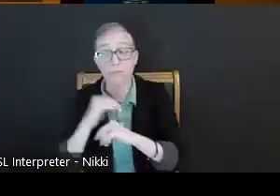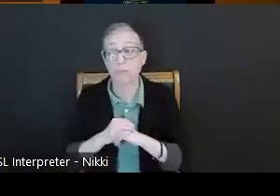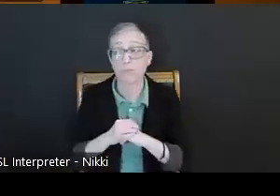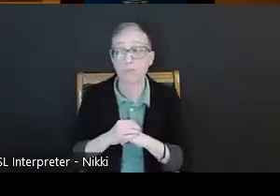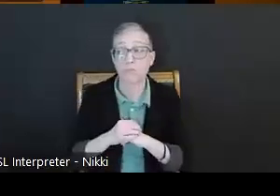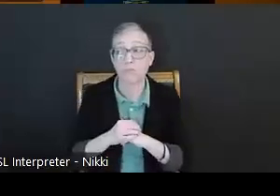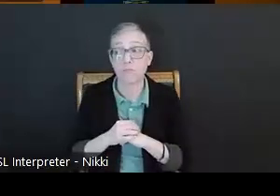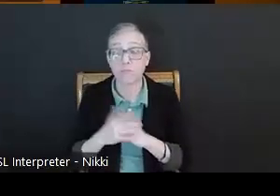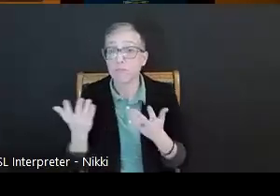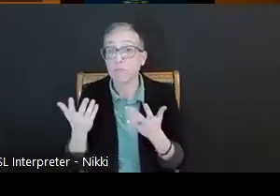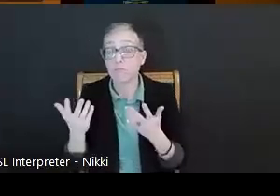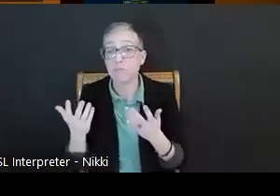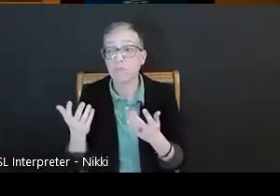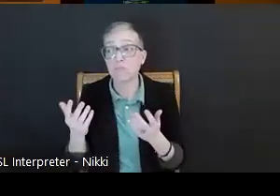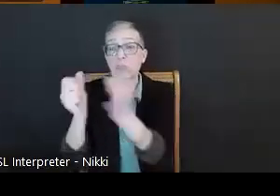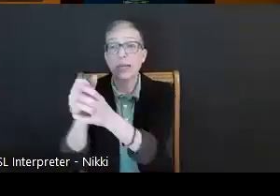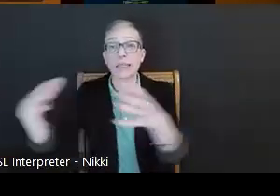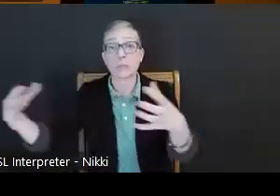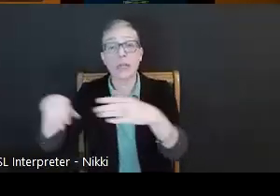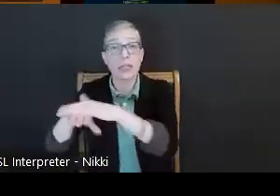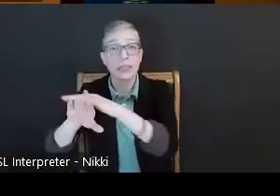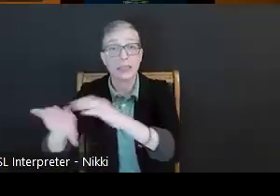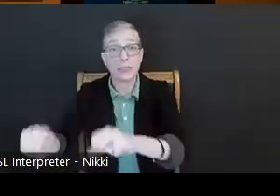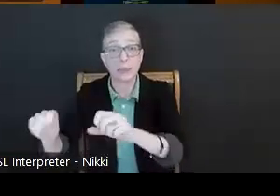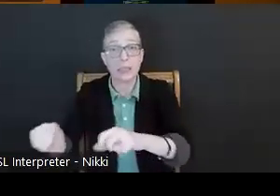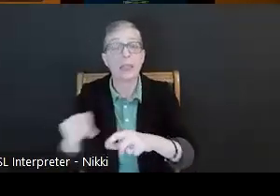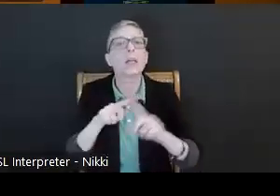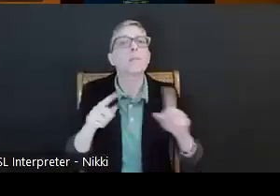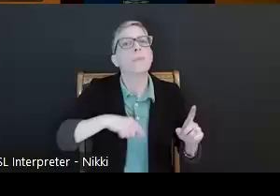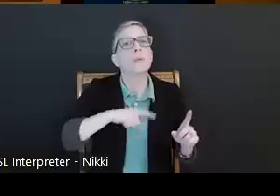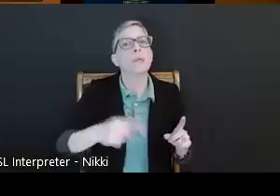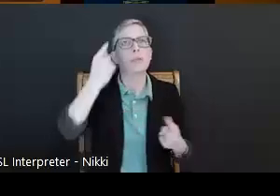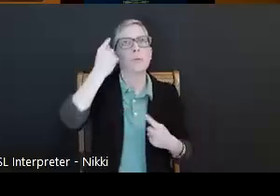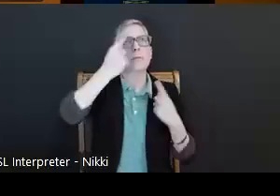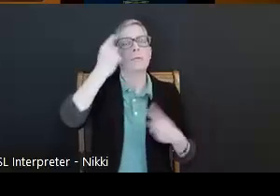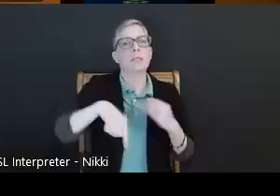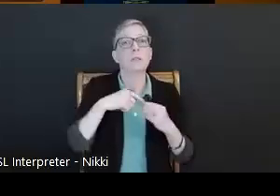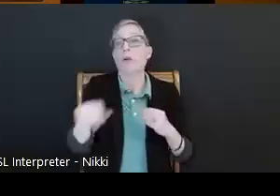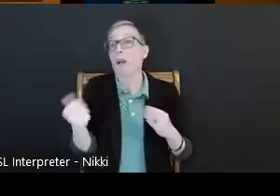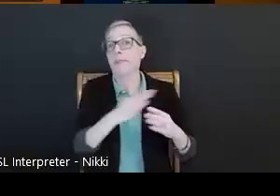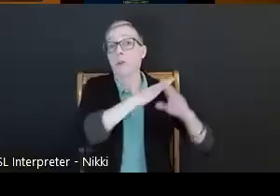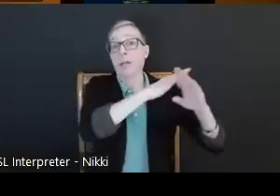also um other barriers that might exist and um working with staff within clinics and what it